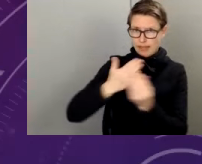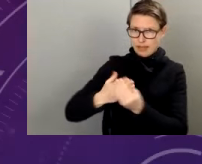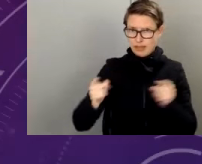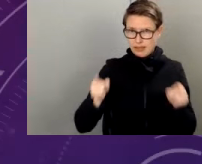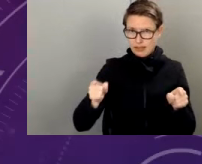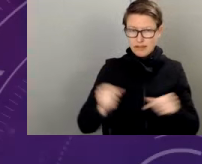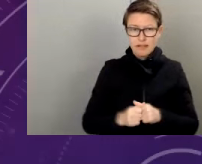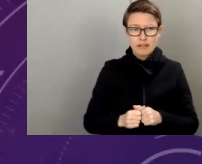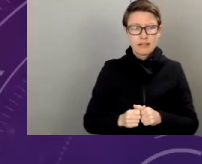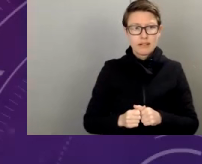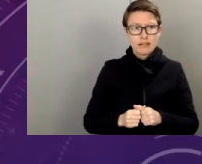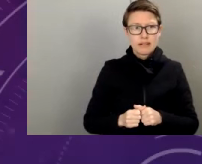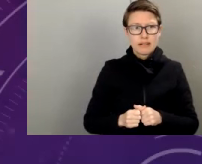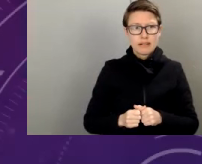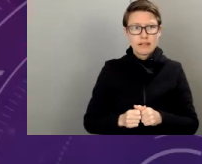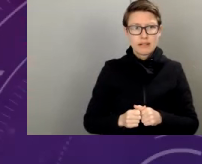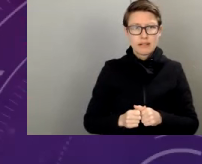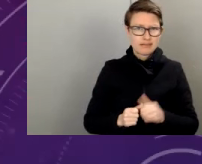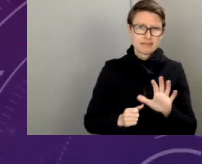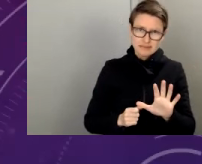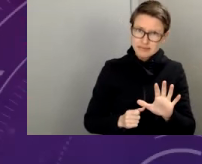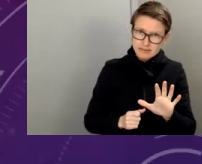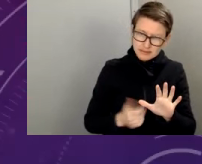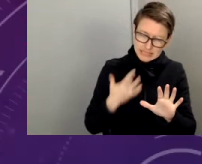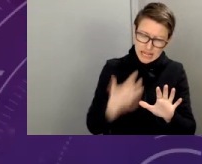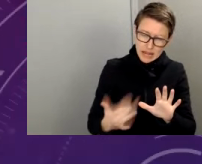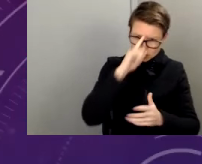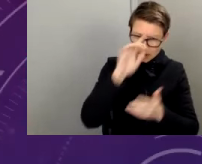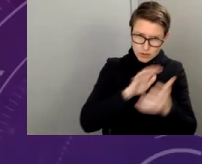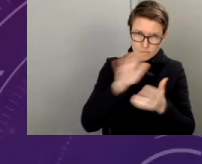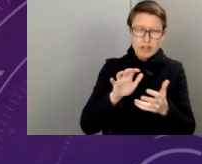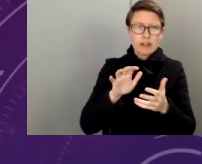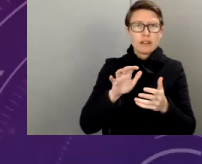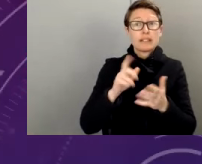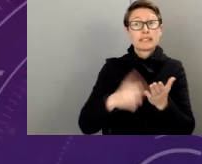it's the confusion. And then and sometimes there's classes have a lot of students.